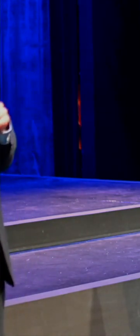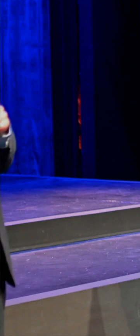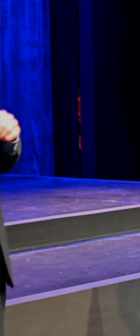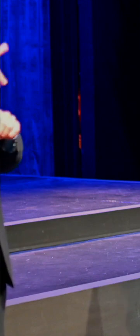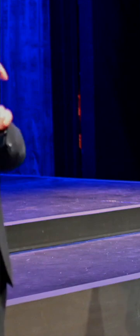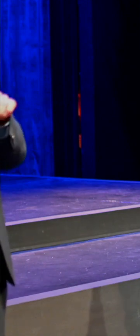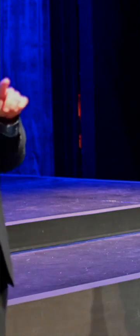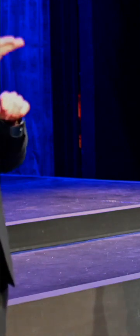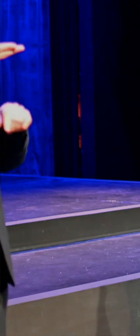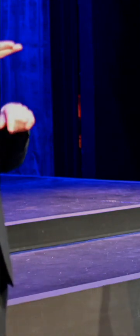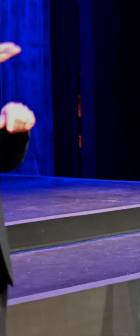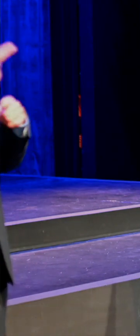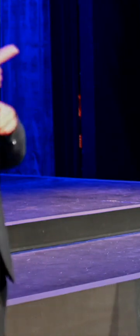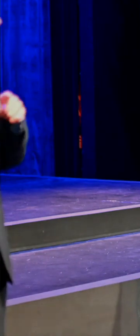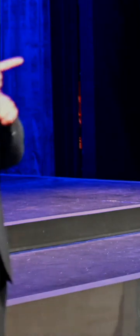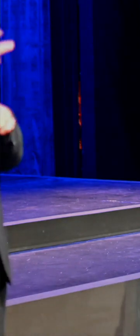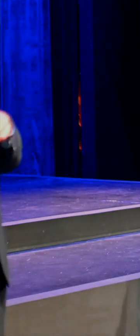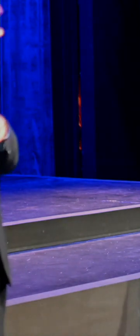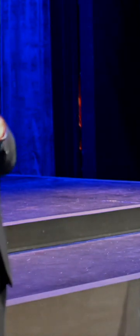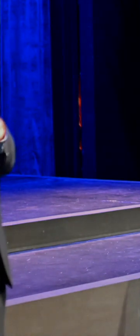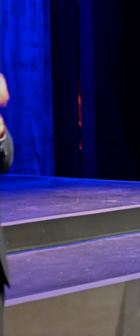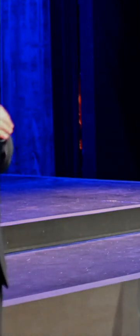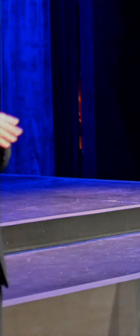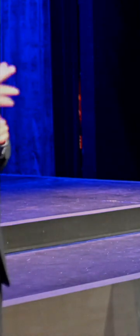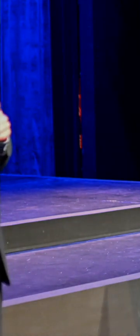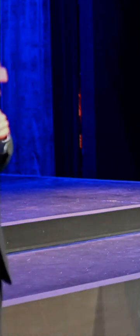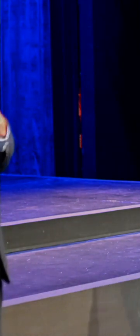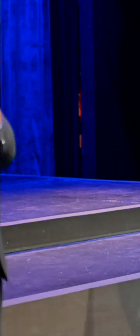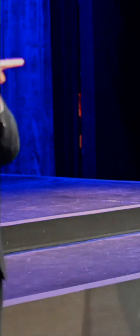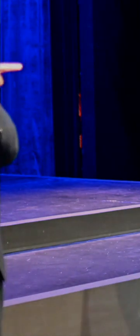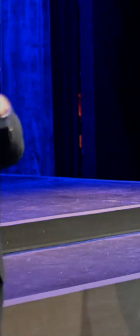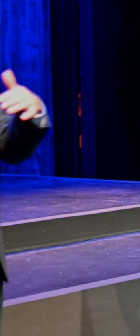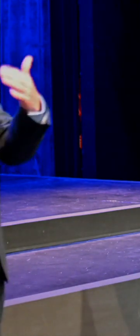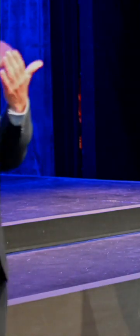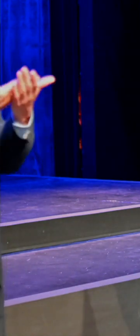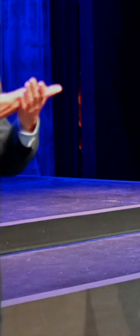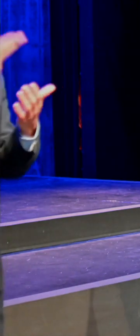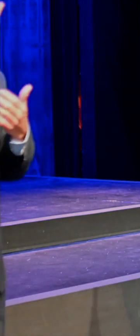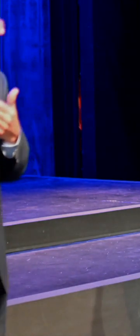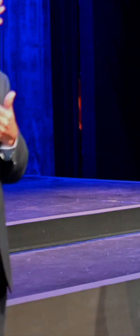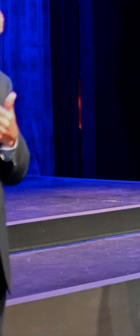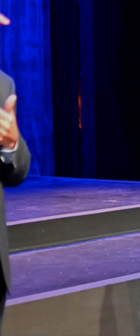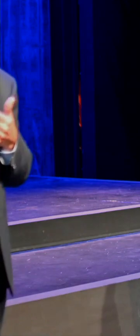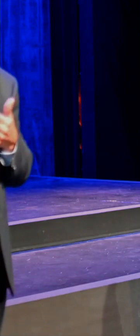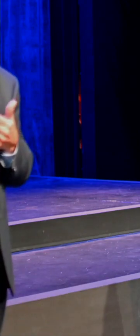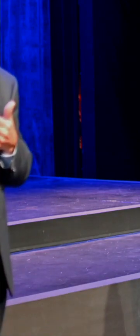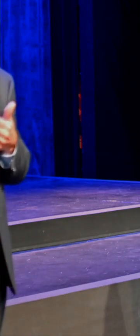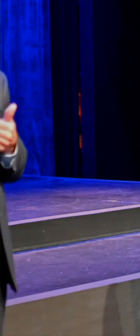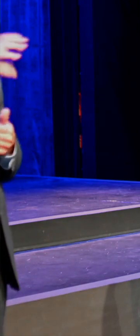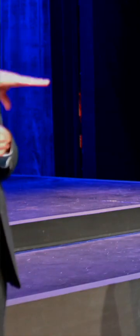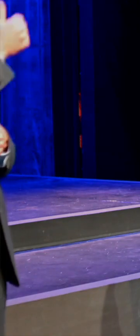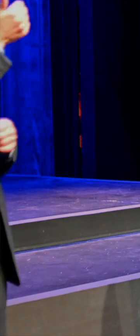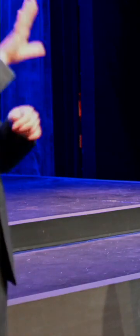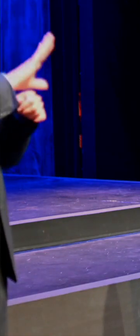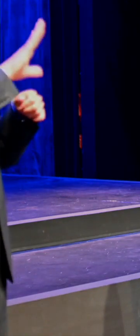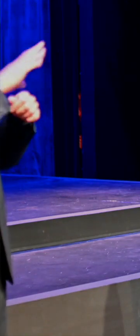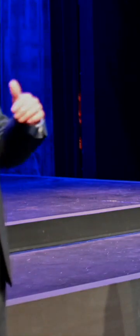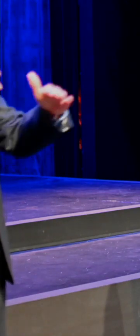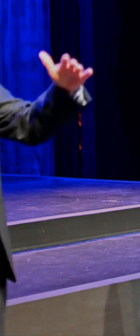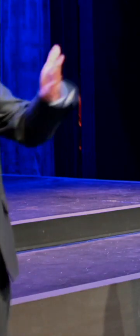when I pull in the Home Depot if it's daylight or any other business and I park in handicap